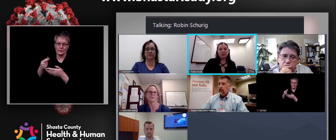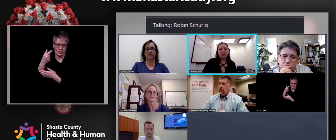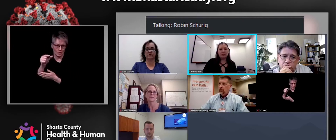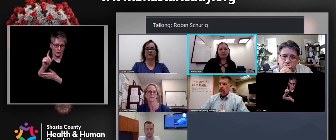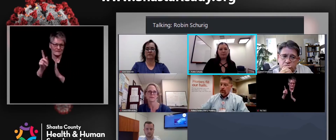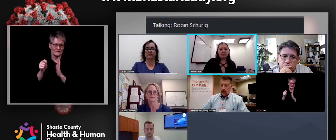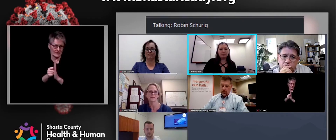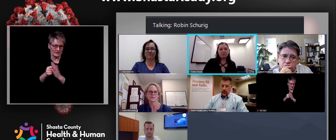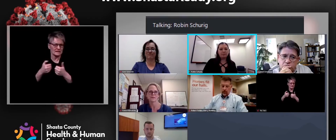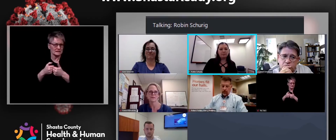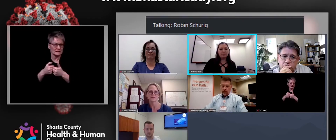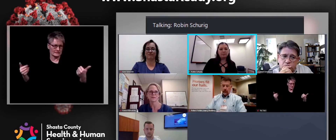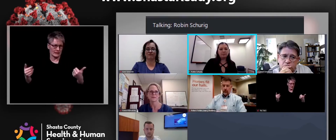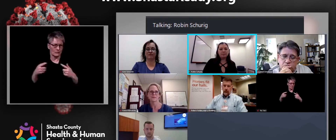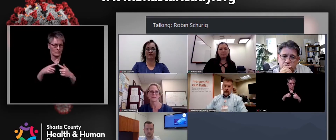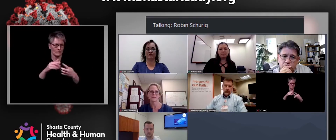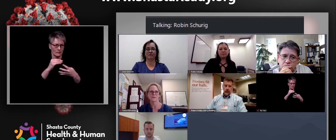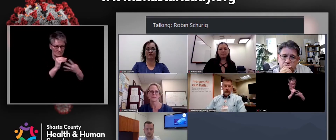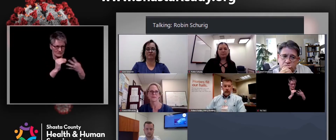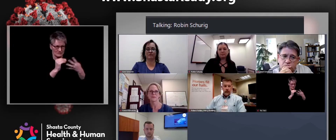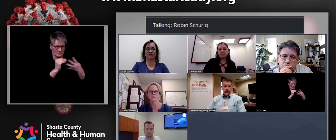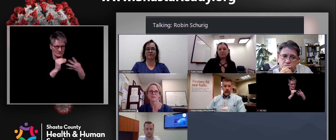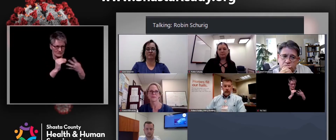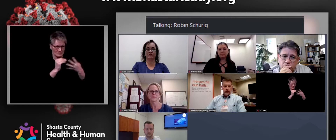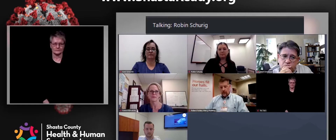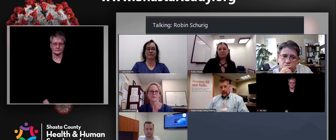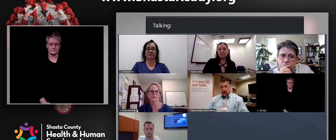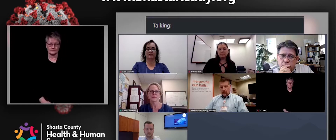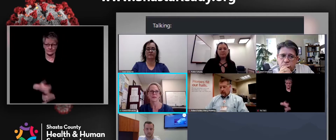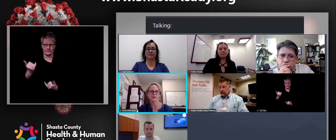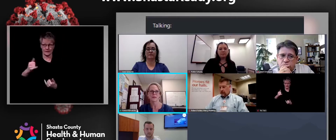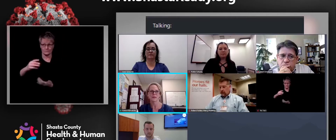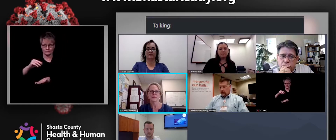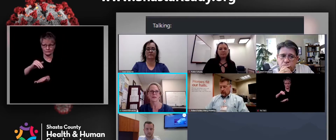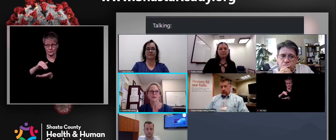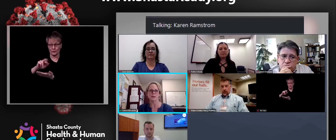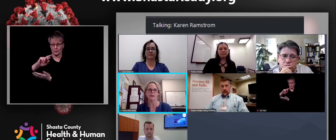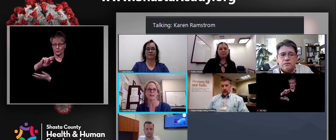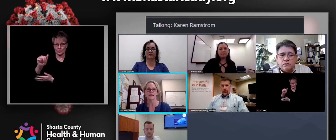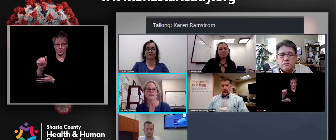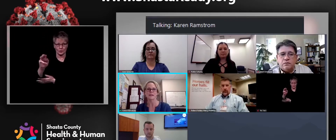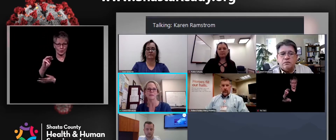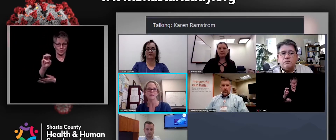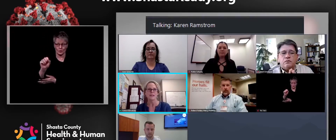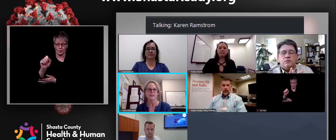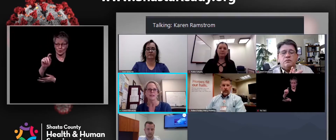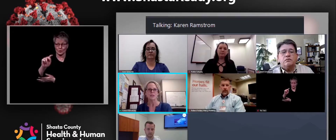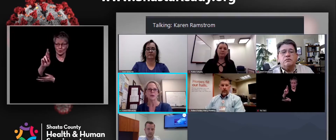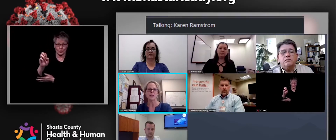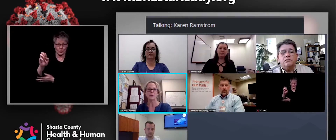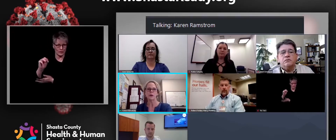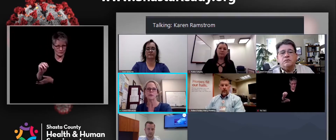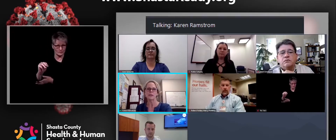it over to Dr. Ramstrom. Good morning, everybody. So I think we're